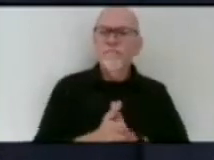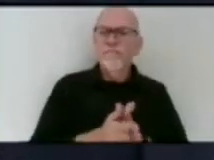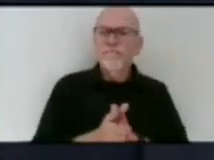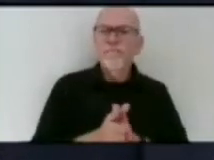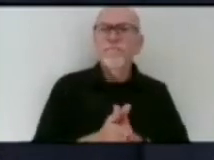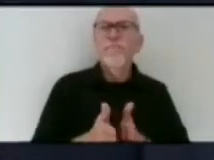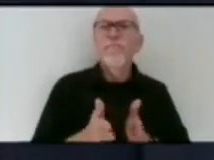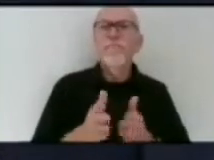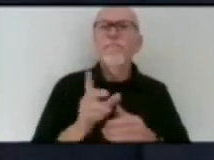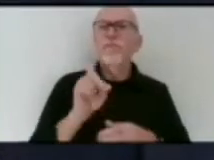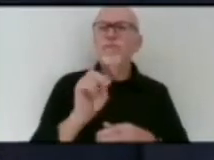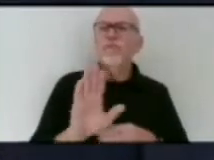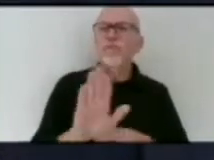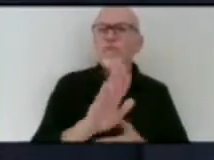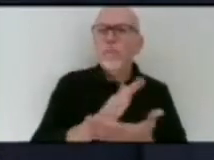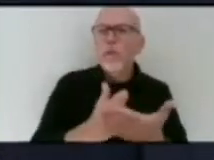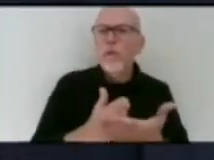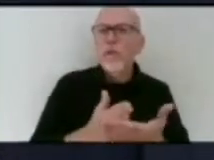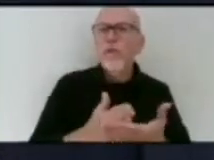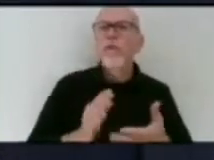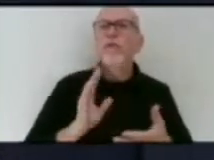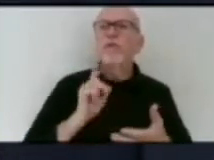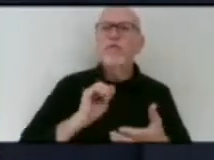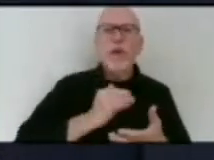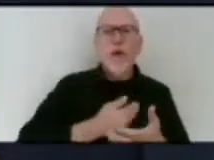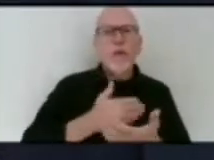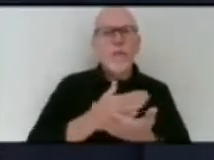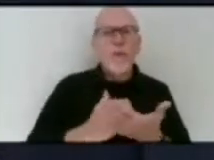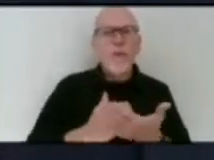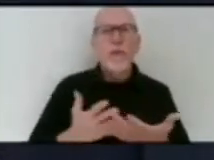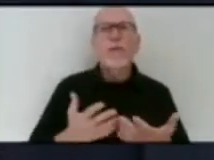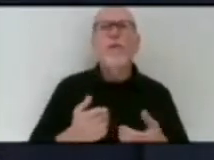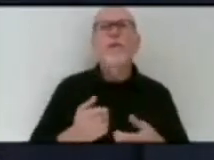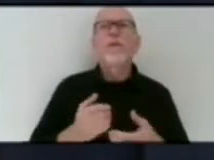part are part where a mass keep yourself socially distance. Don't